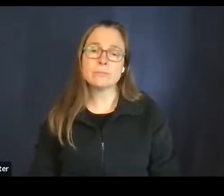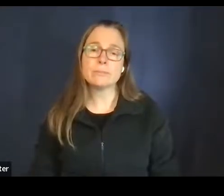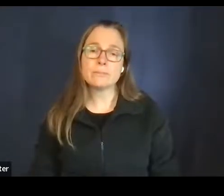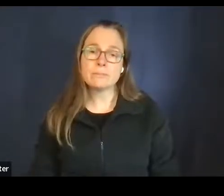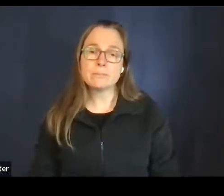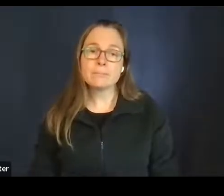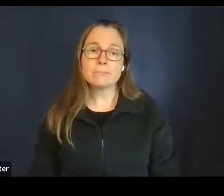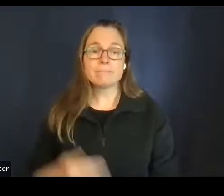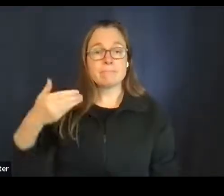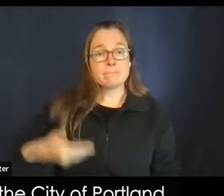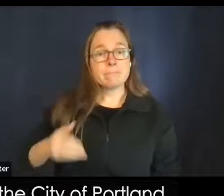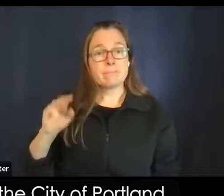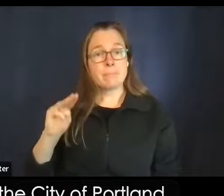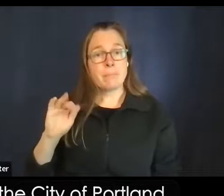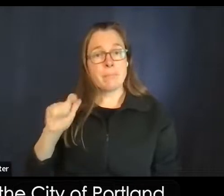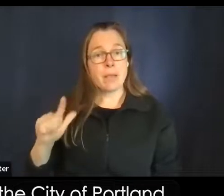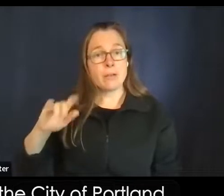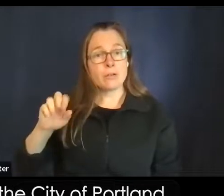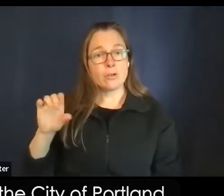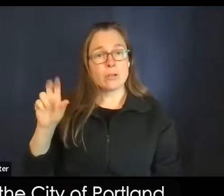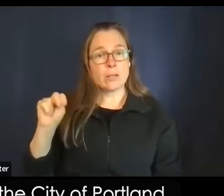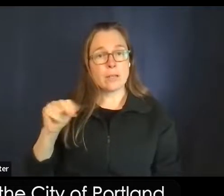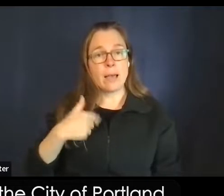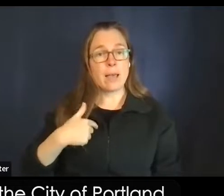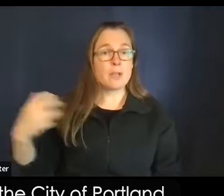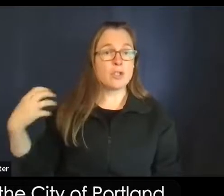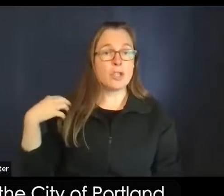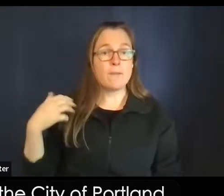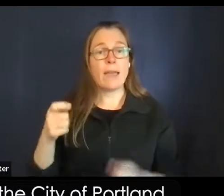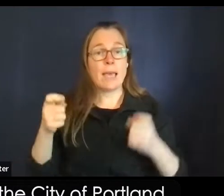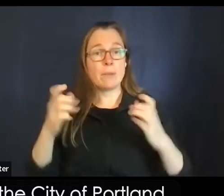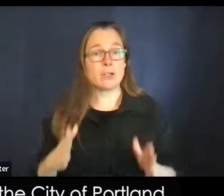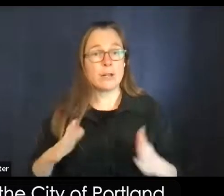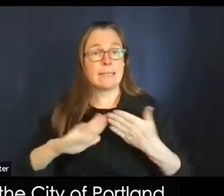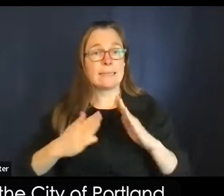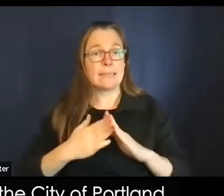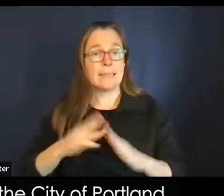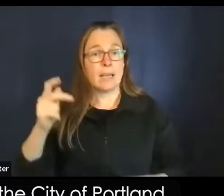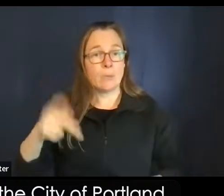My name is Michael Jordan. I'm the chief administrator for the City of Portland, Chief Administrative Officer for the City of Portland.